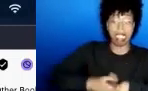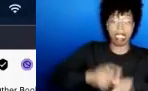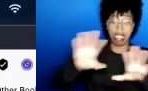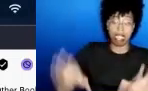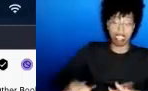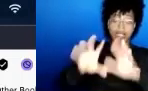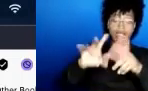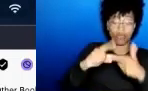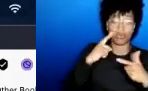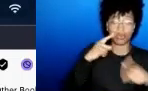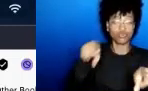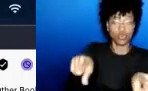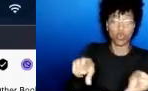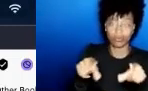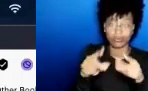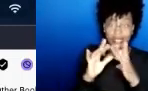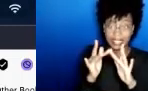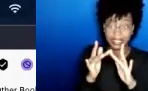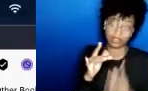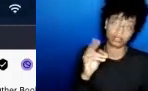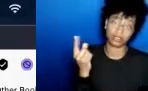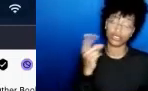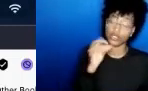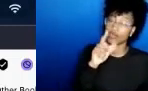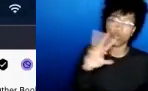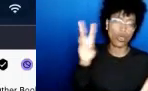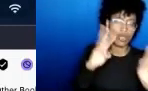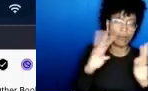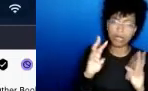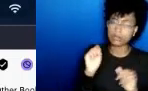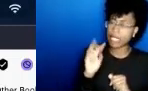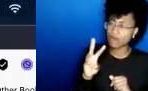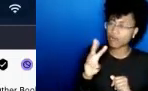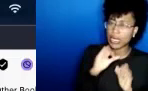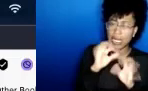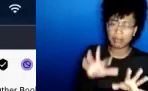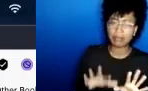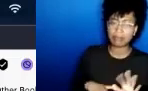software than what you see once you login 06:34:22 There is no limit to the amount of